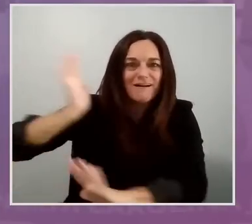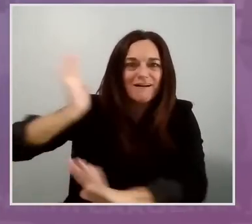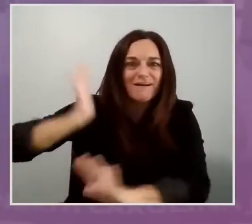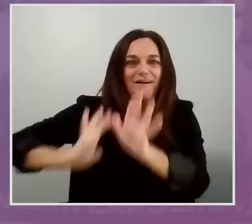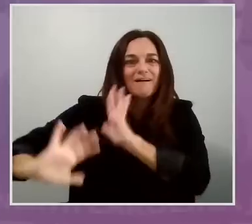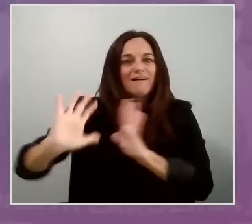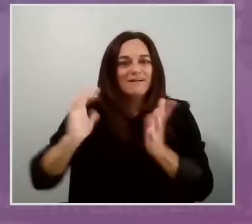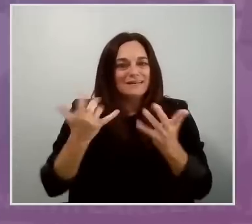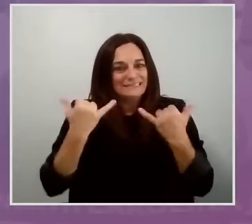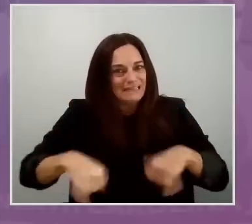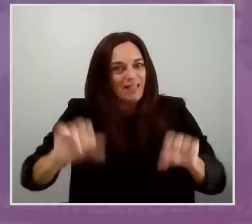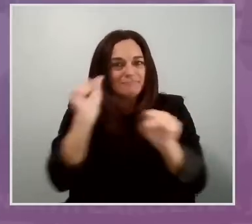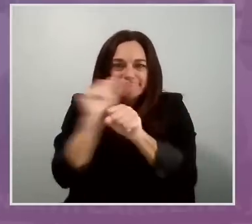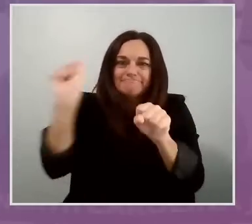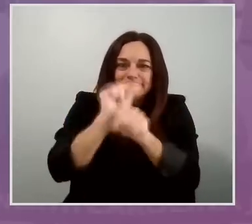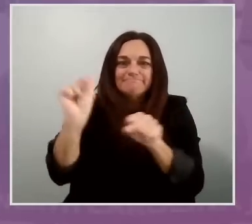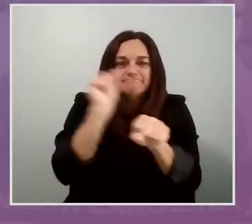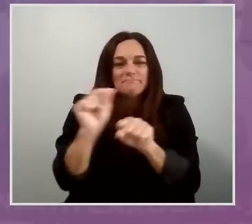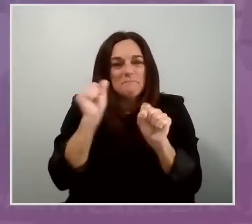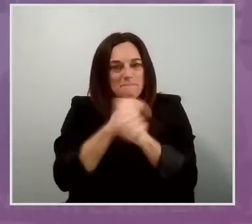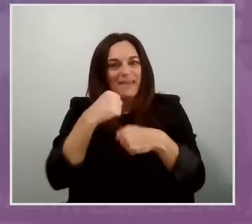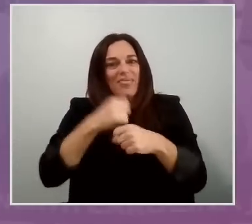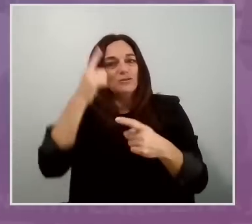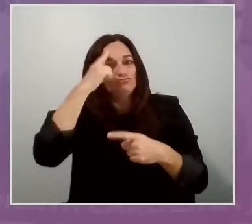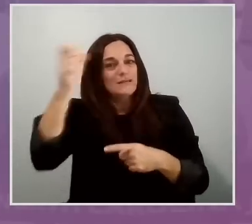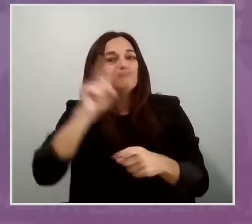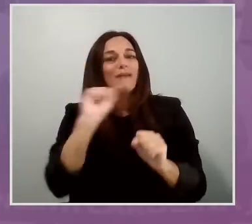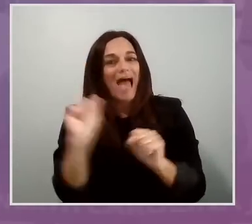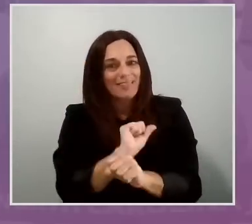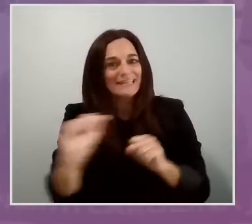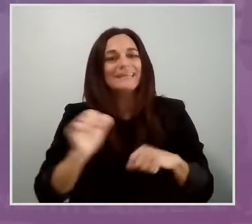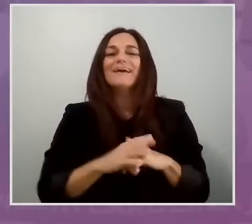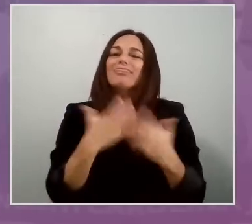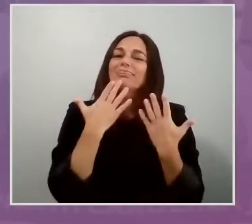ONLY PRESENT RIGHT NOW BUT HAS BEEN PRESENT IN HISTORY AS WELL.